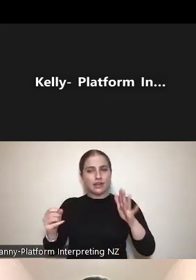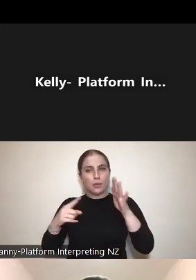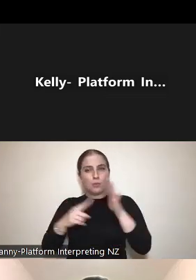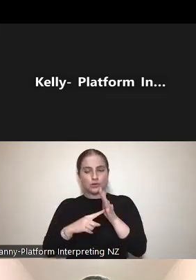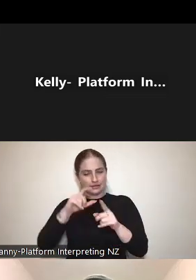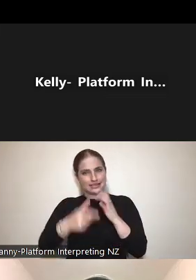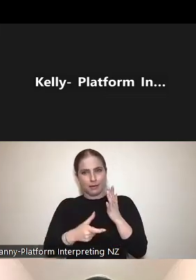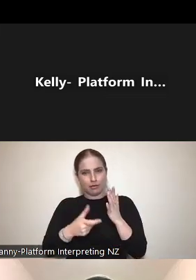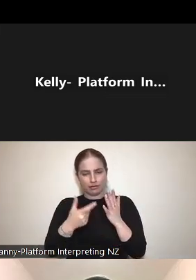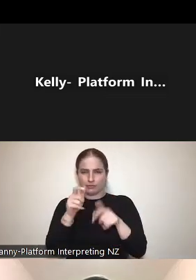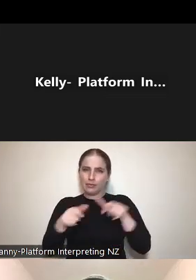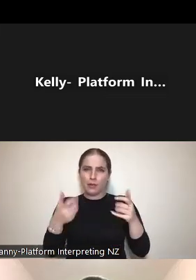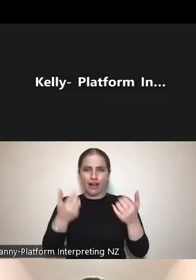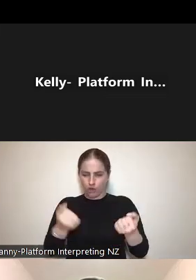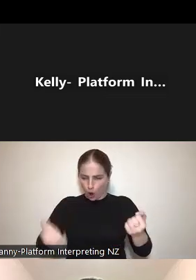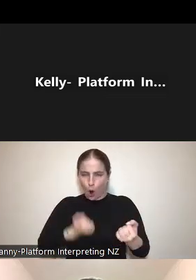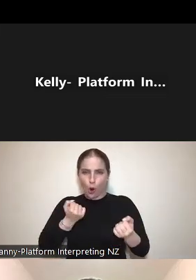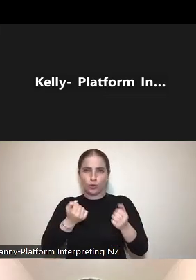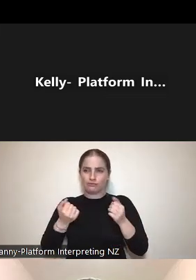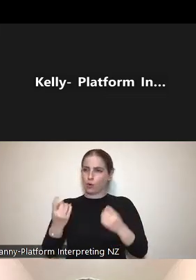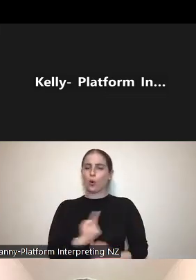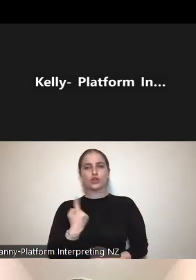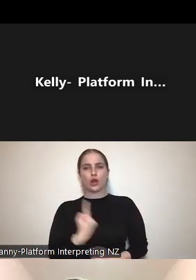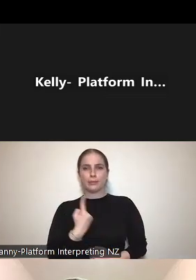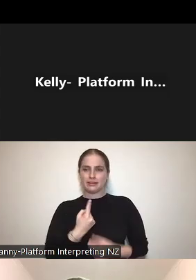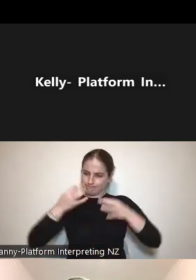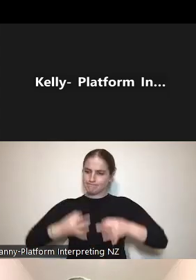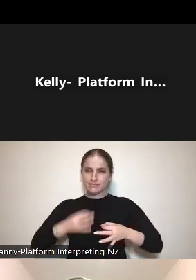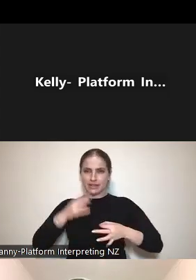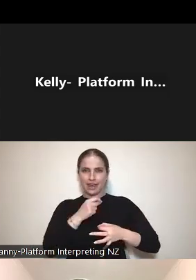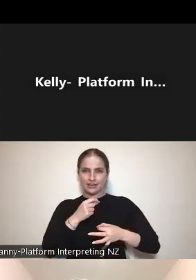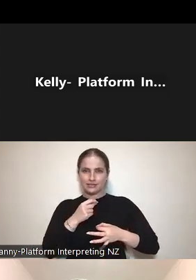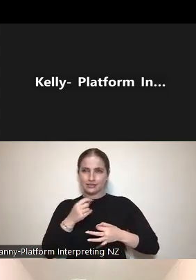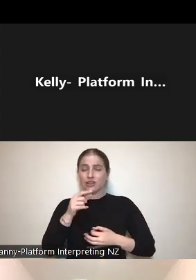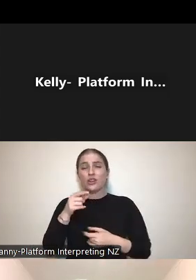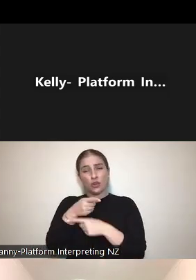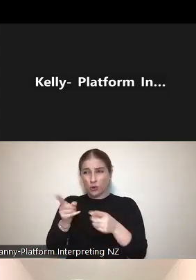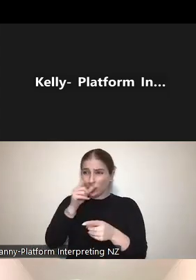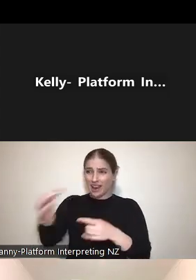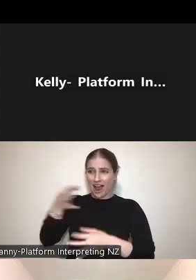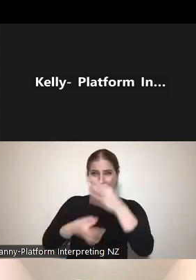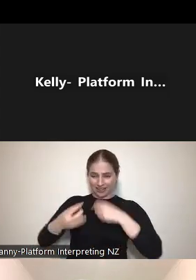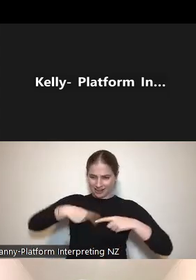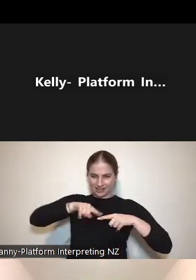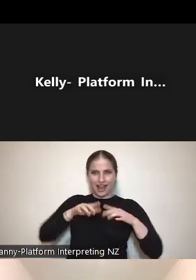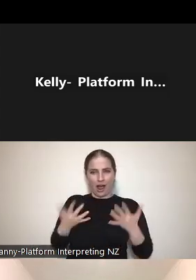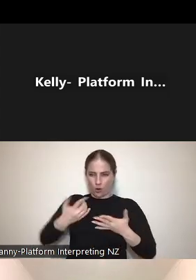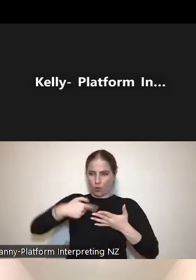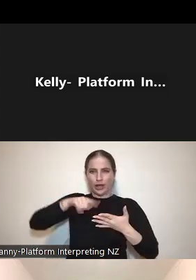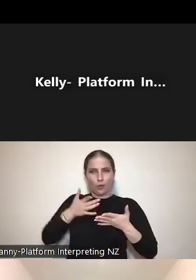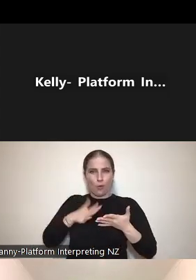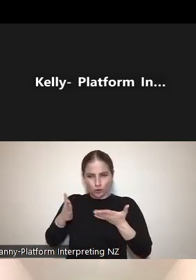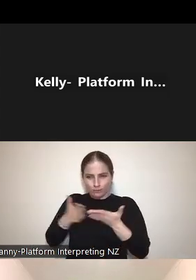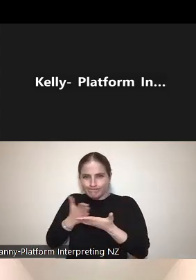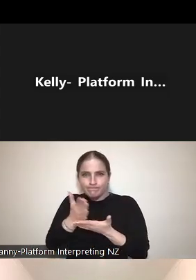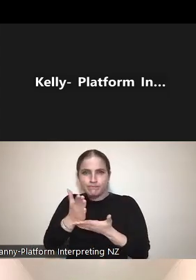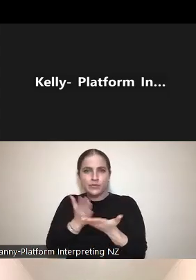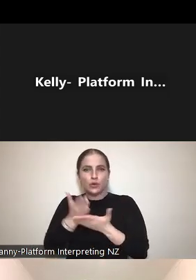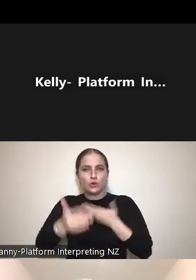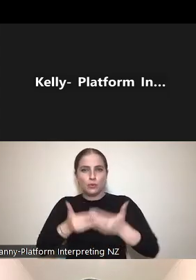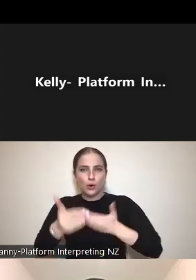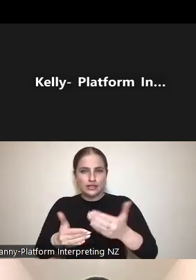and let us choose how we want to navigate that. So, moving on, it's really important that